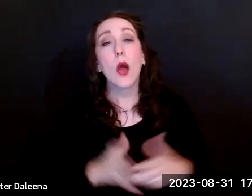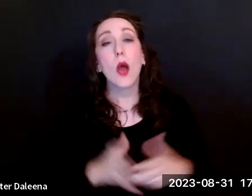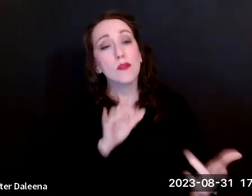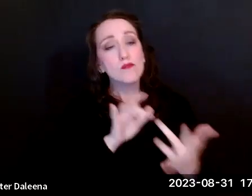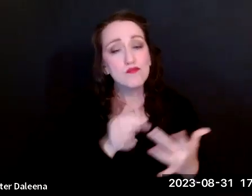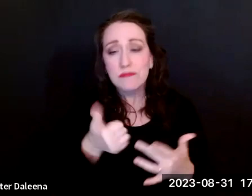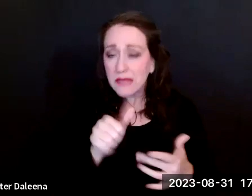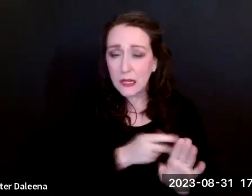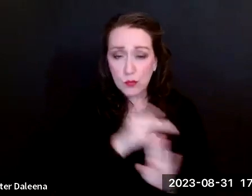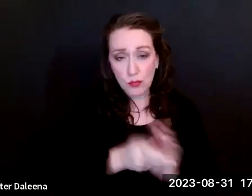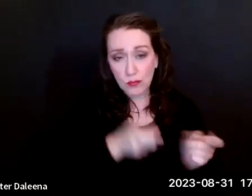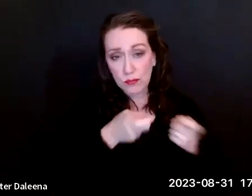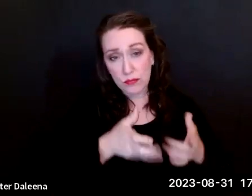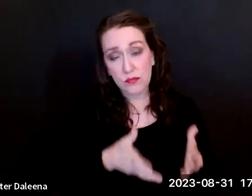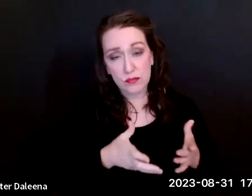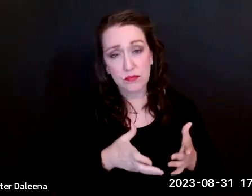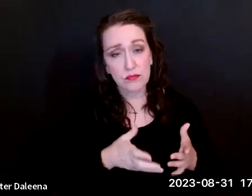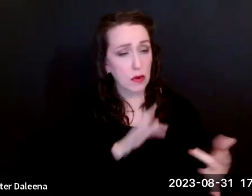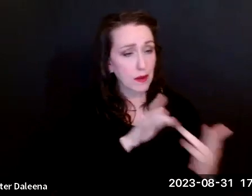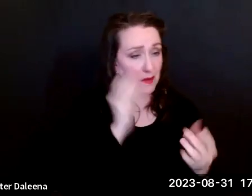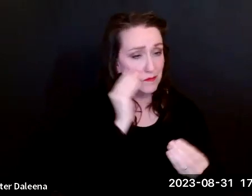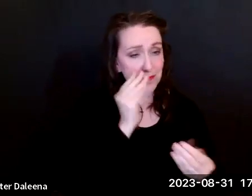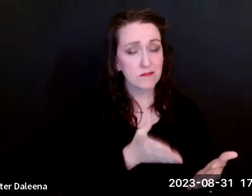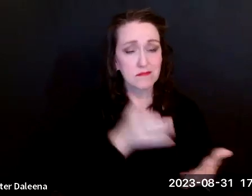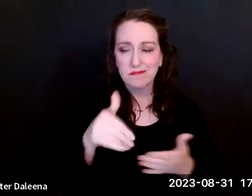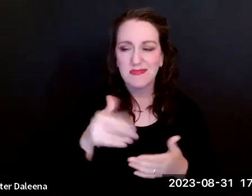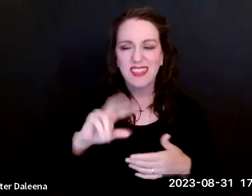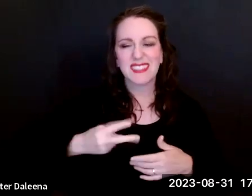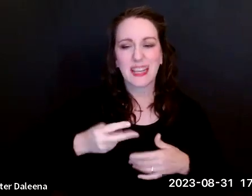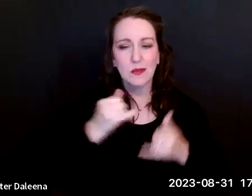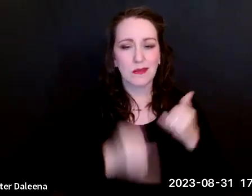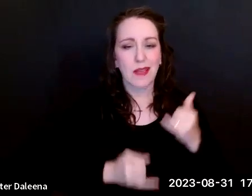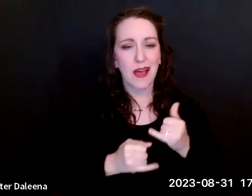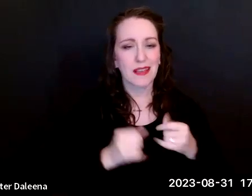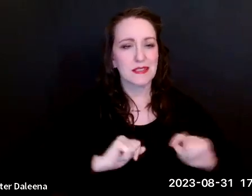of the program managers their contact information is on the second to last slide of this slide deck